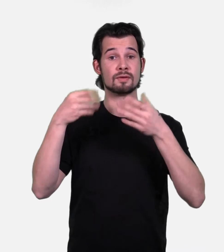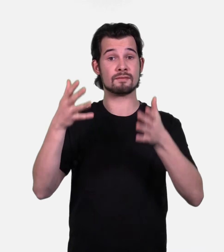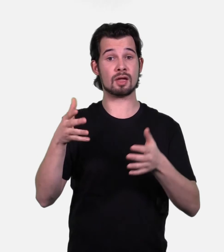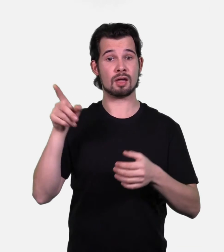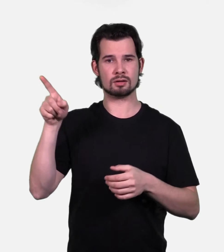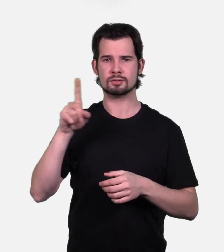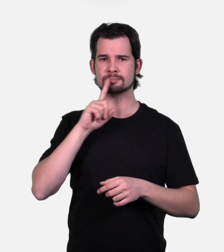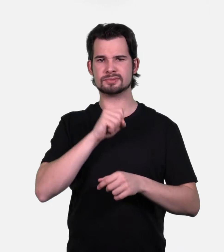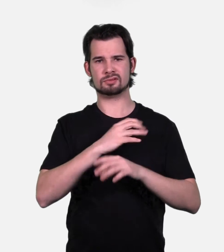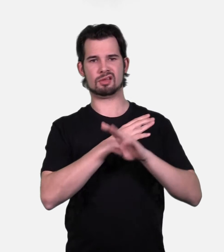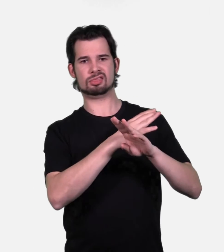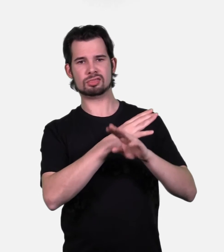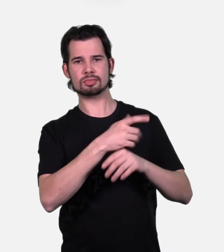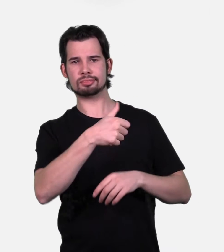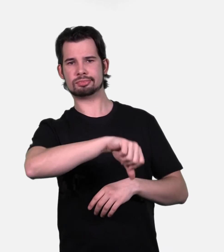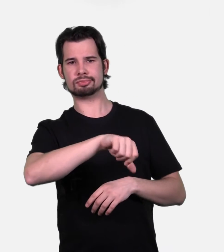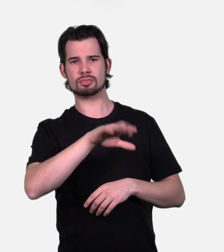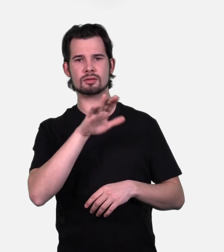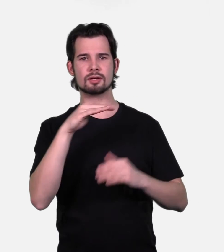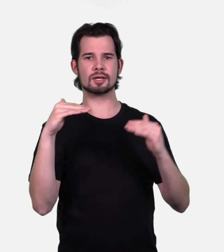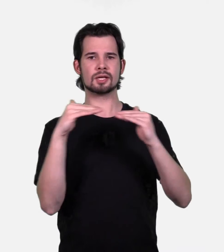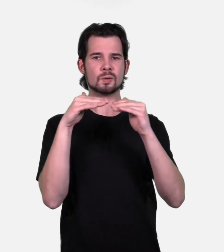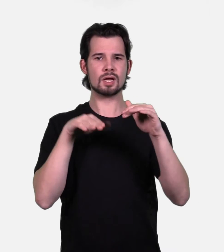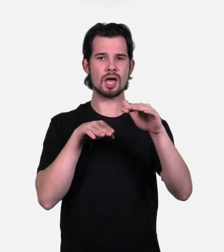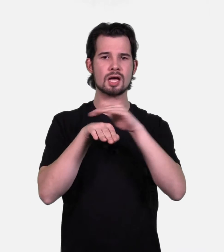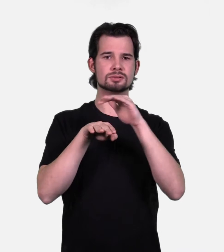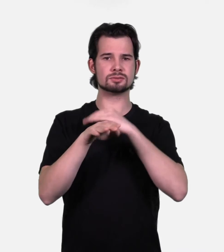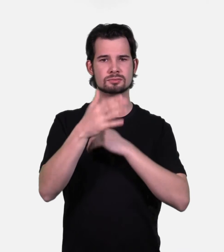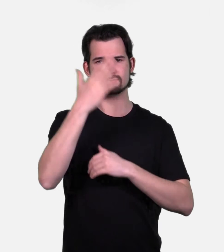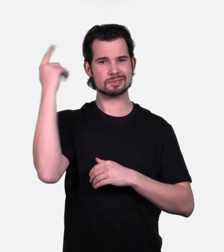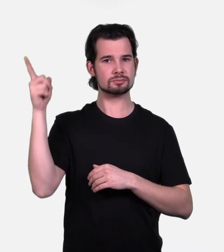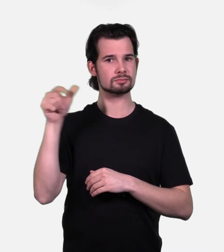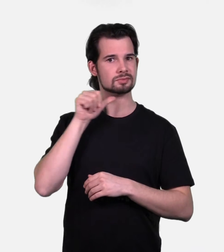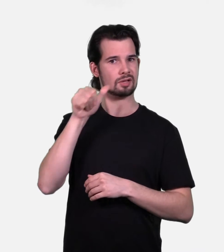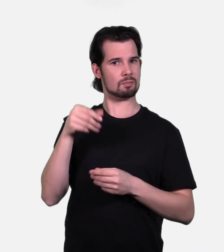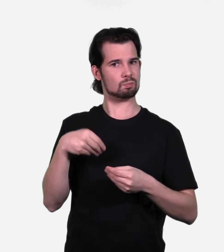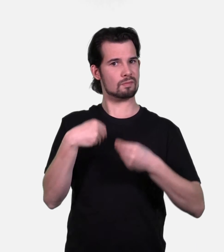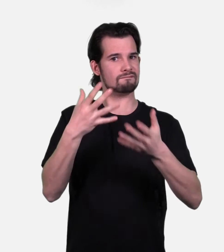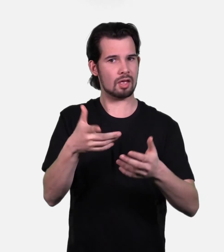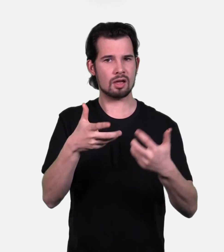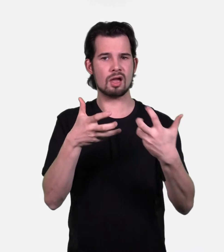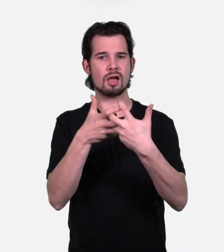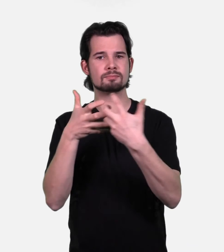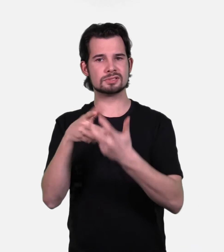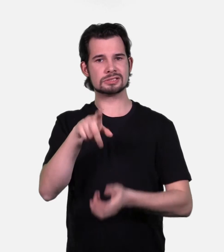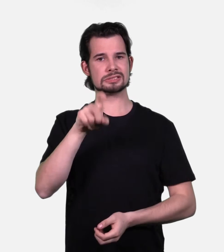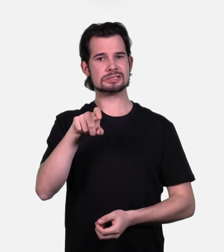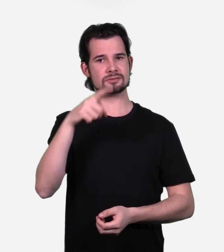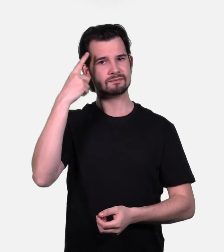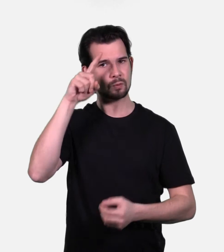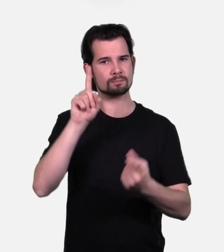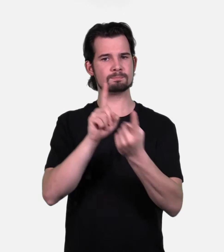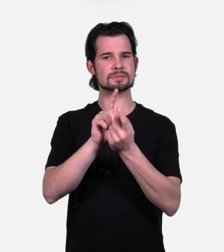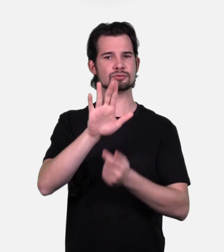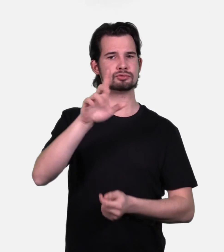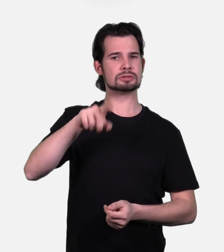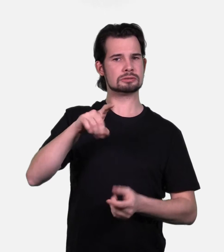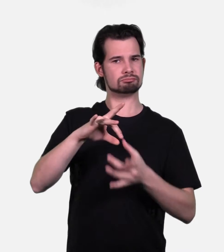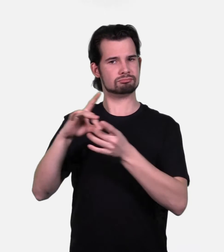equal access to services available because you were not provided with accommodation needed to address your disability-related needs.